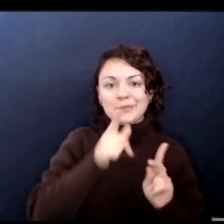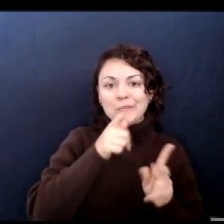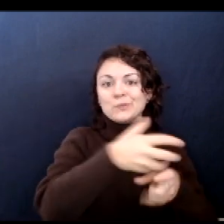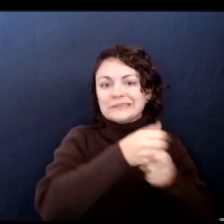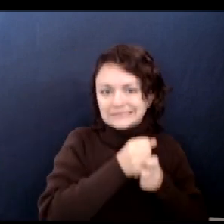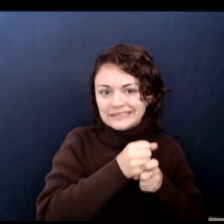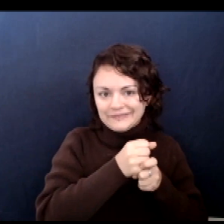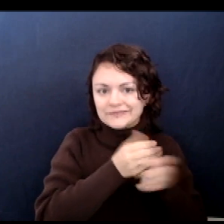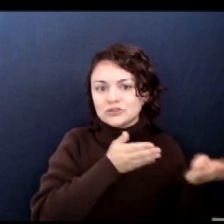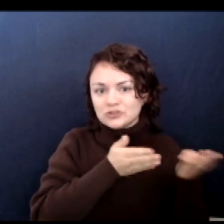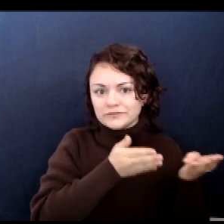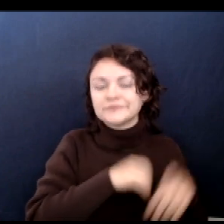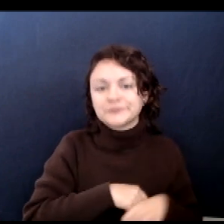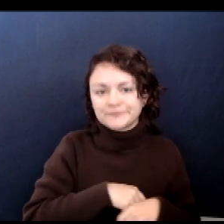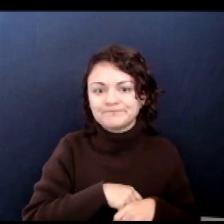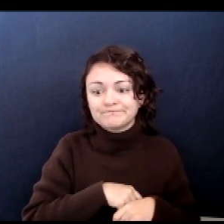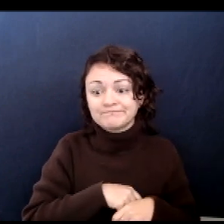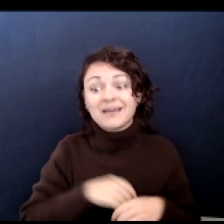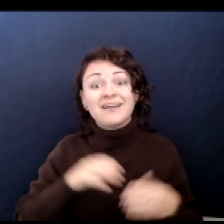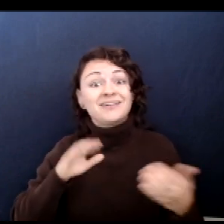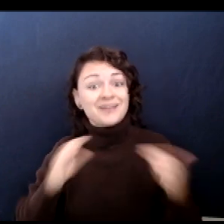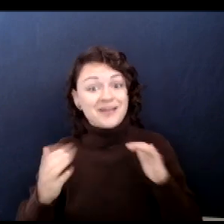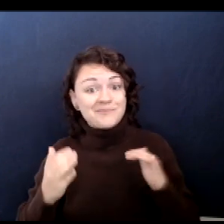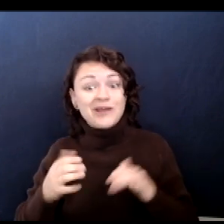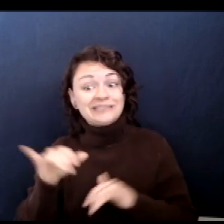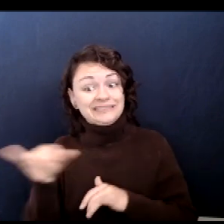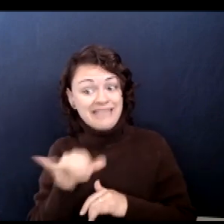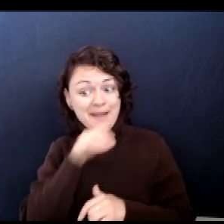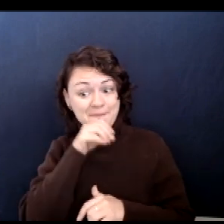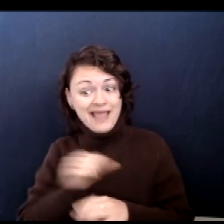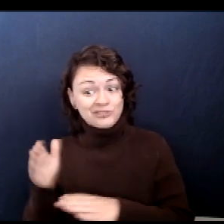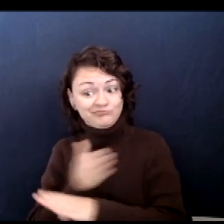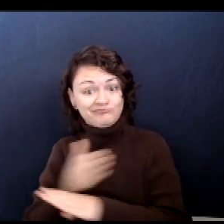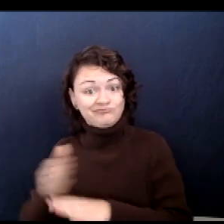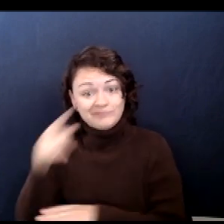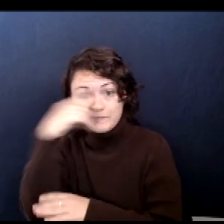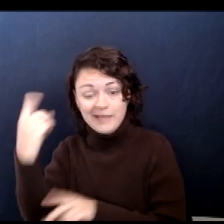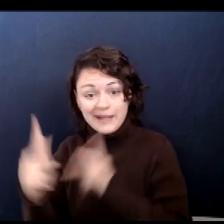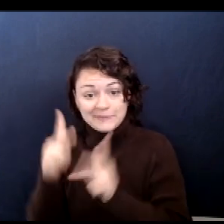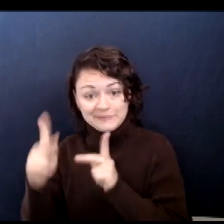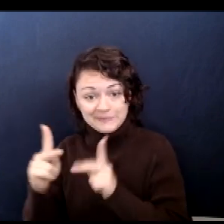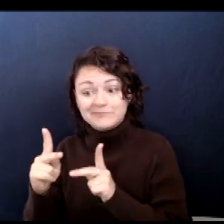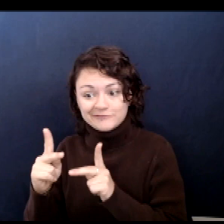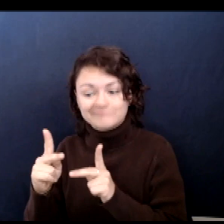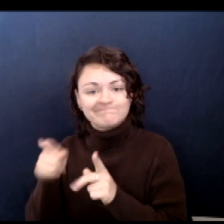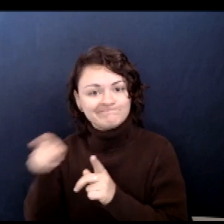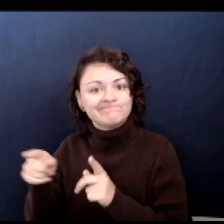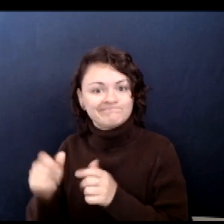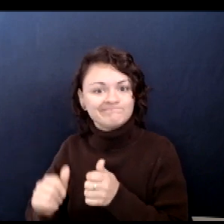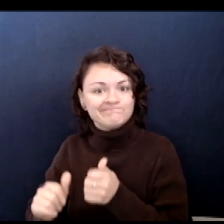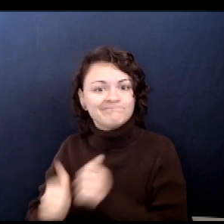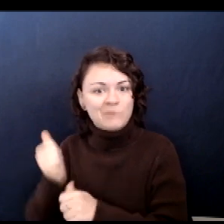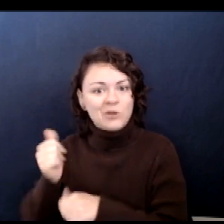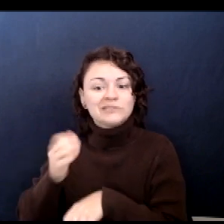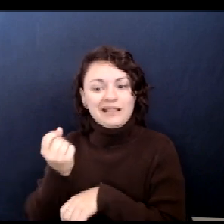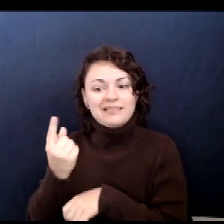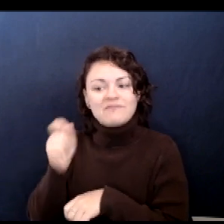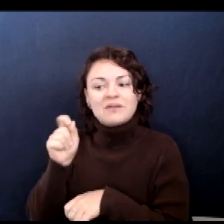And conversely, for that same age range, black people are the majority on the wait list with an 11.4% difference.